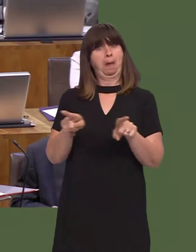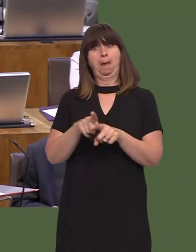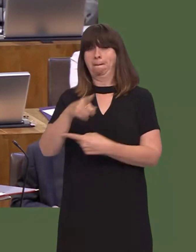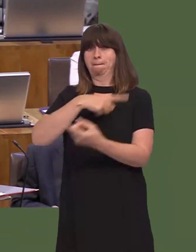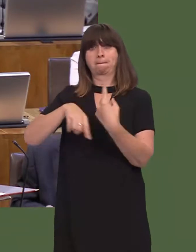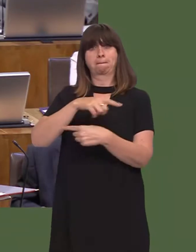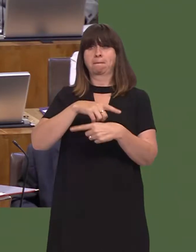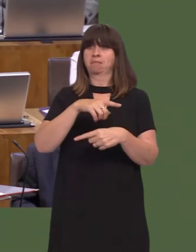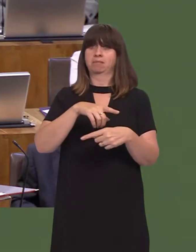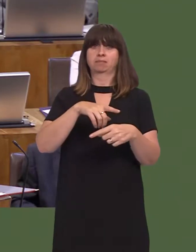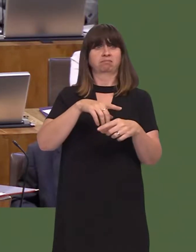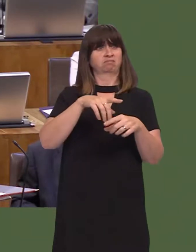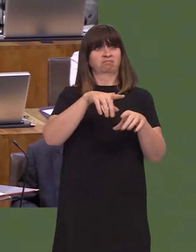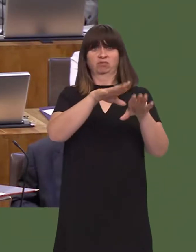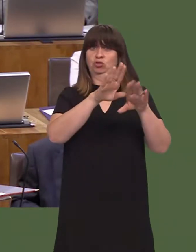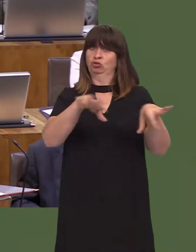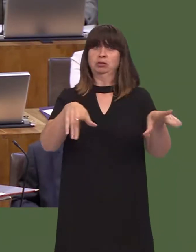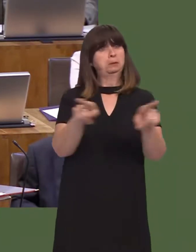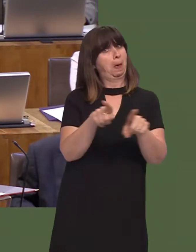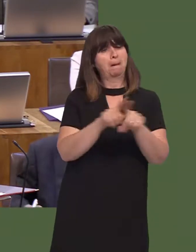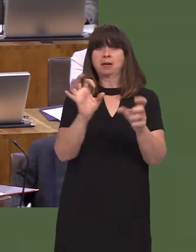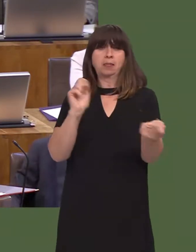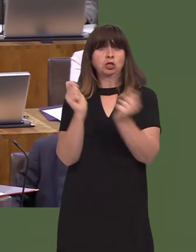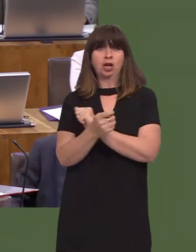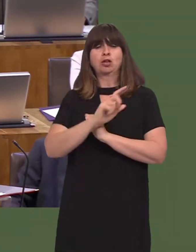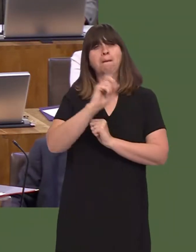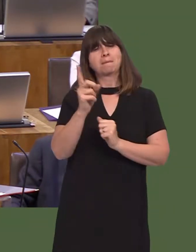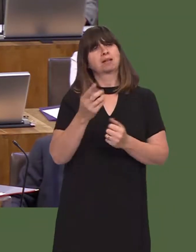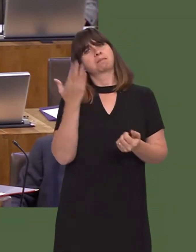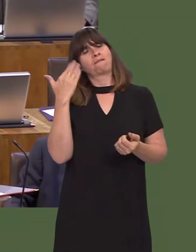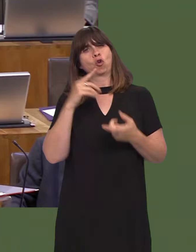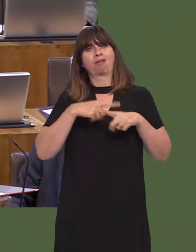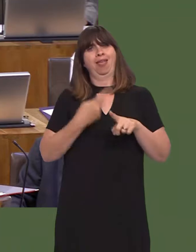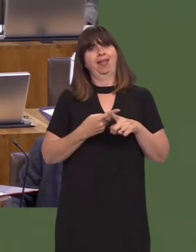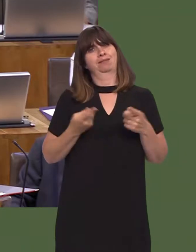the same, the pupils are pretty much the same, but the leadership, clearly, was not there,